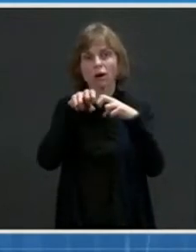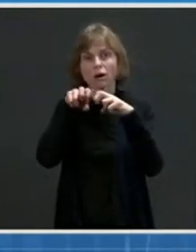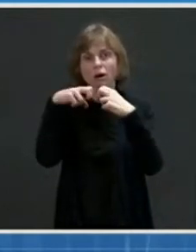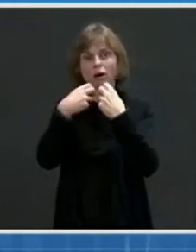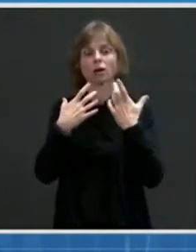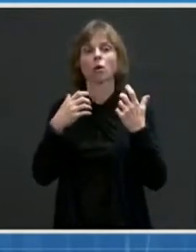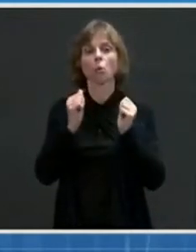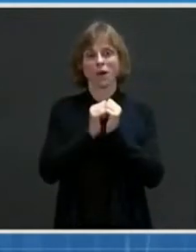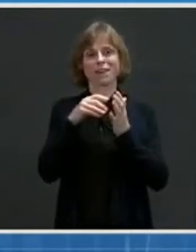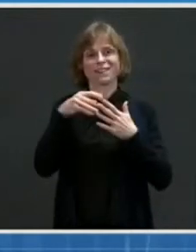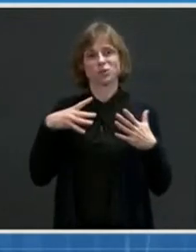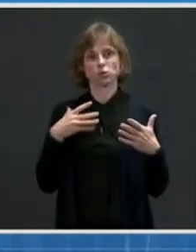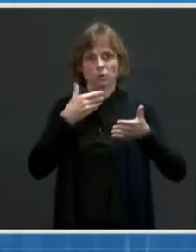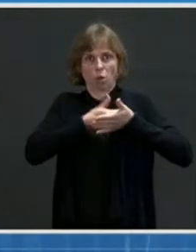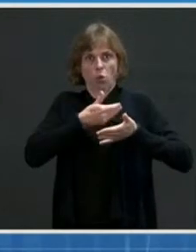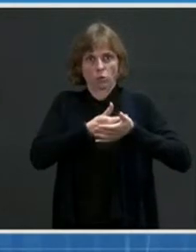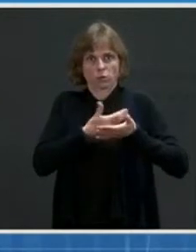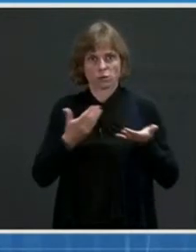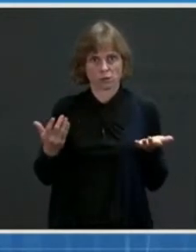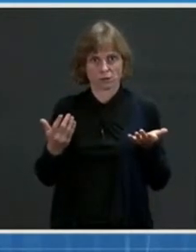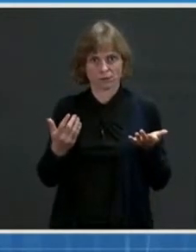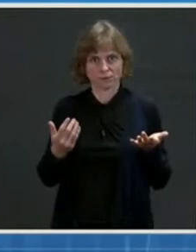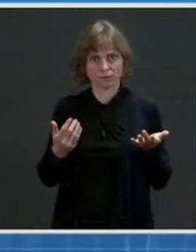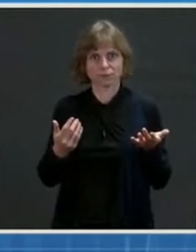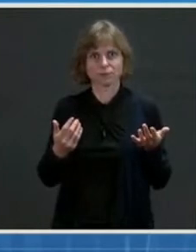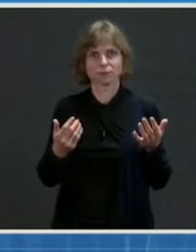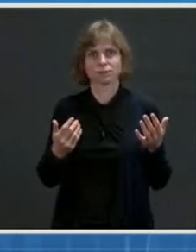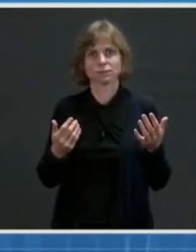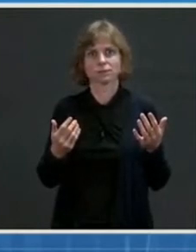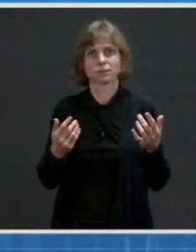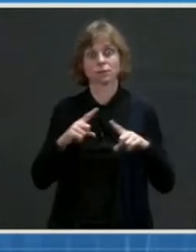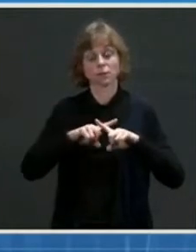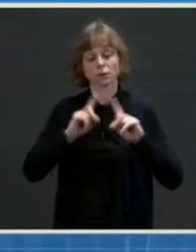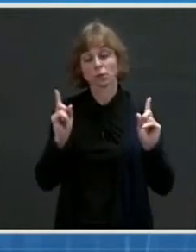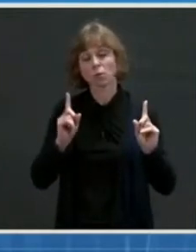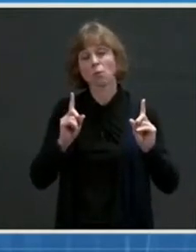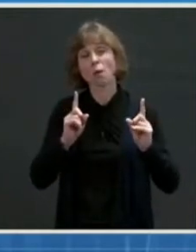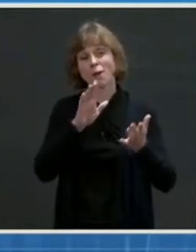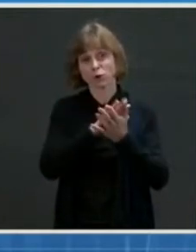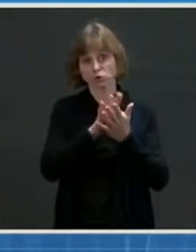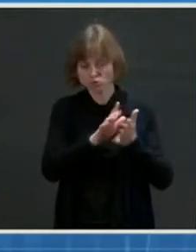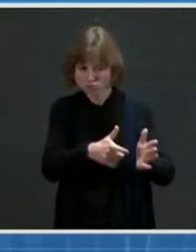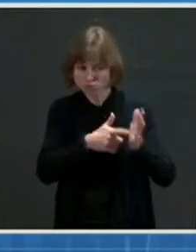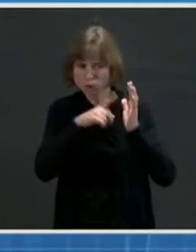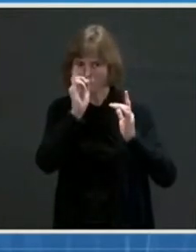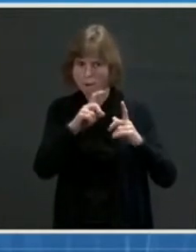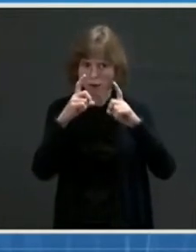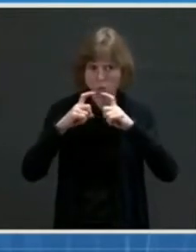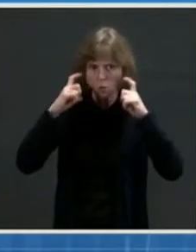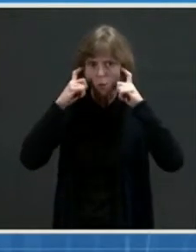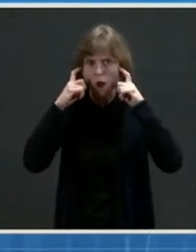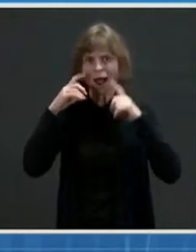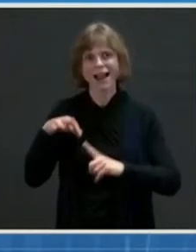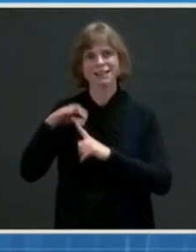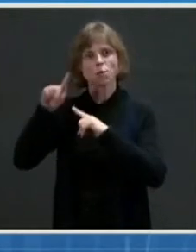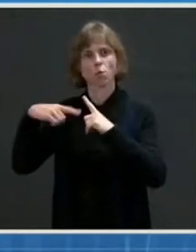DISCUSSIONS WHERE EDUCATORS WERE IN CLOSE PROXIMITY TO STUDENTS. ALTHOUGH THE SCHOOL DISTRICT